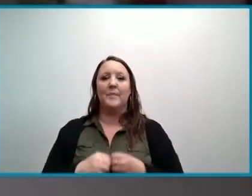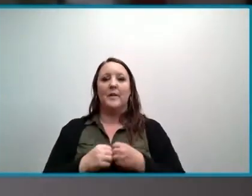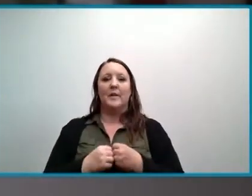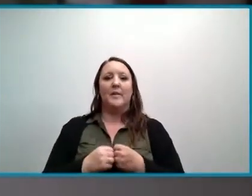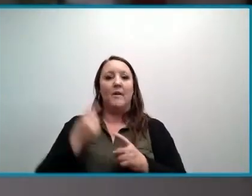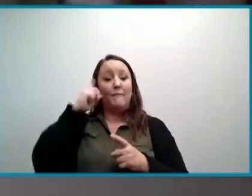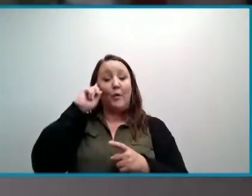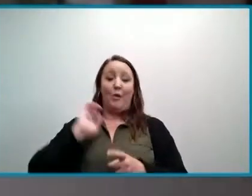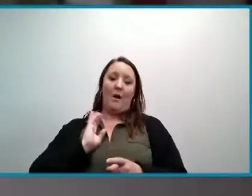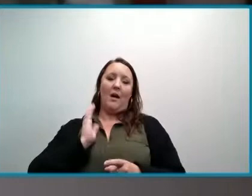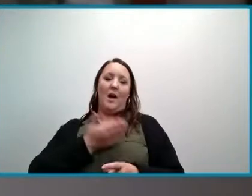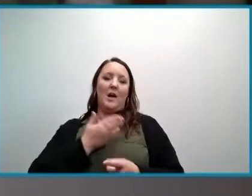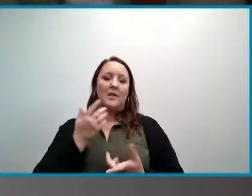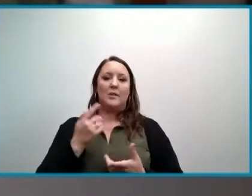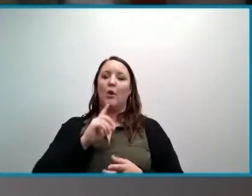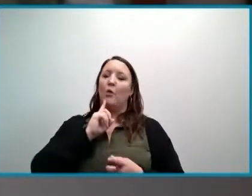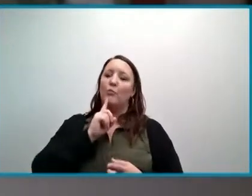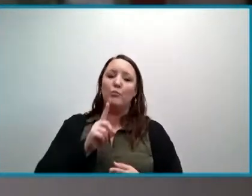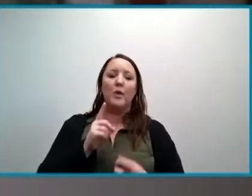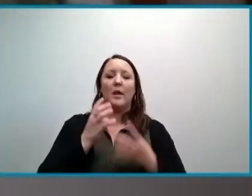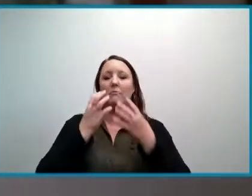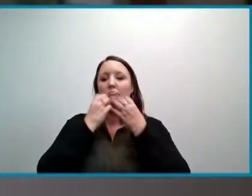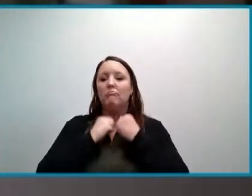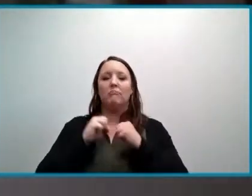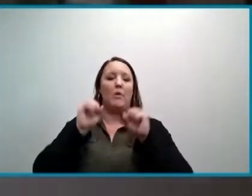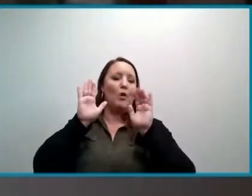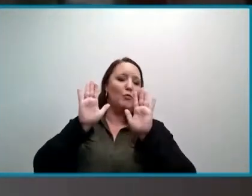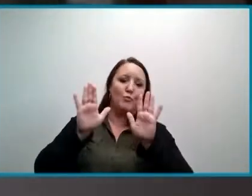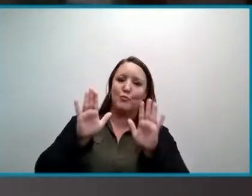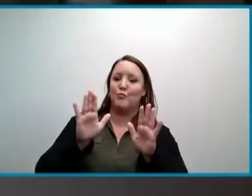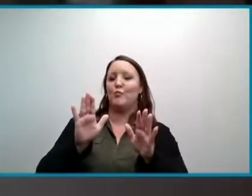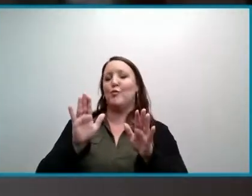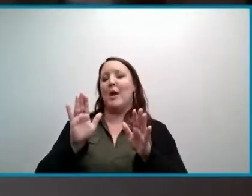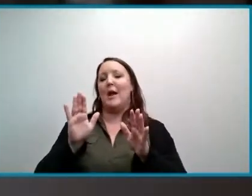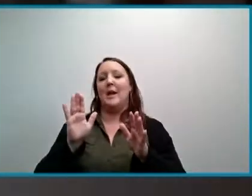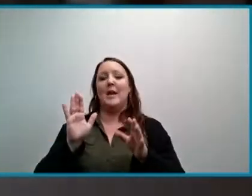Just a really fantastic participant who also